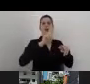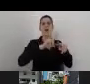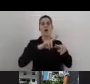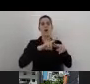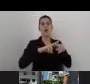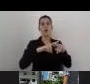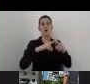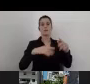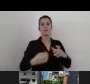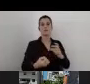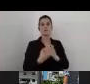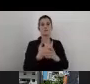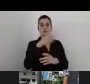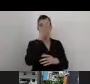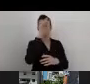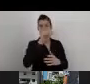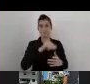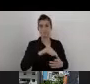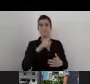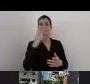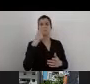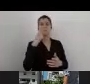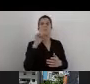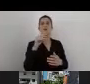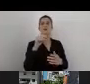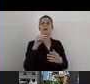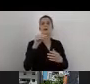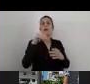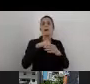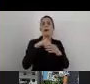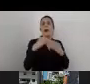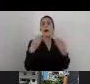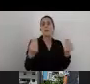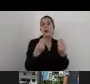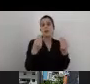we could have how many items we could access,